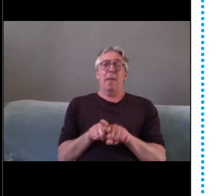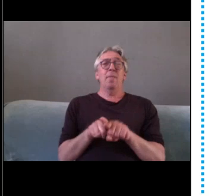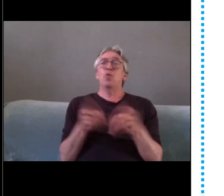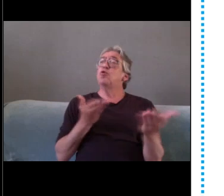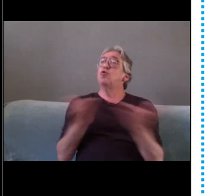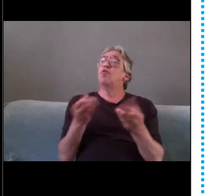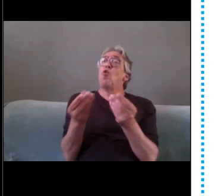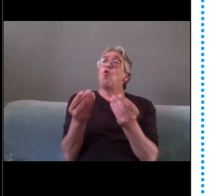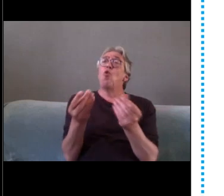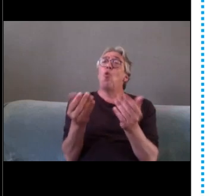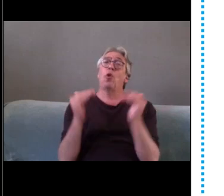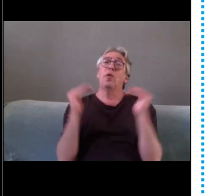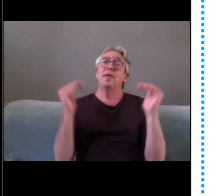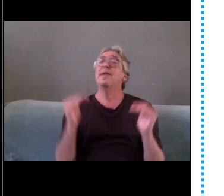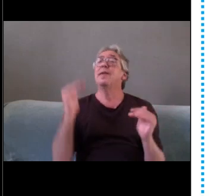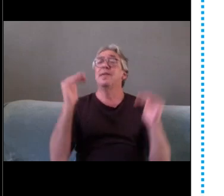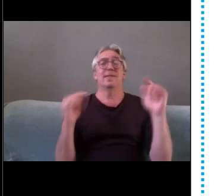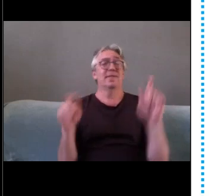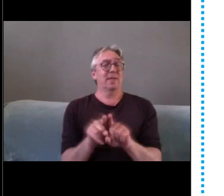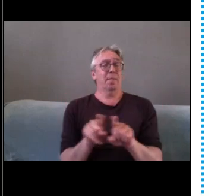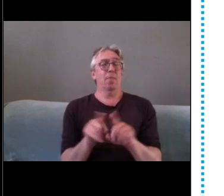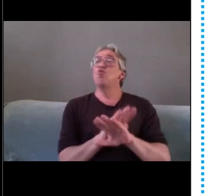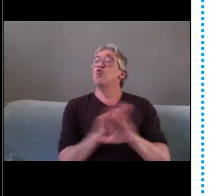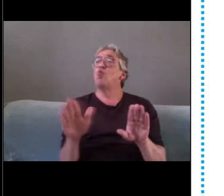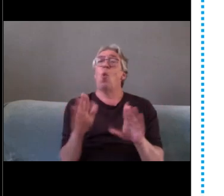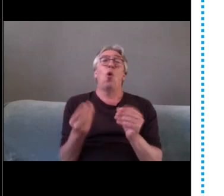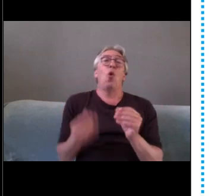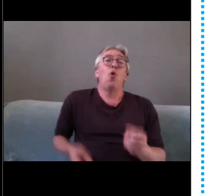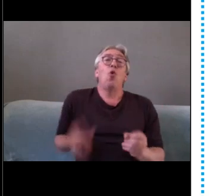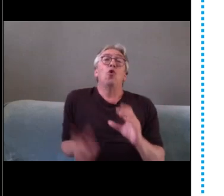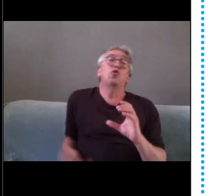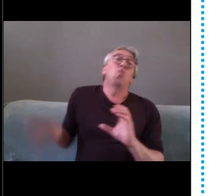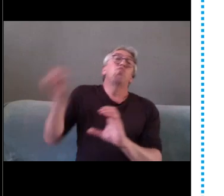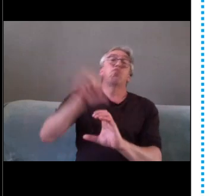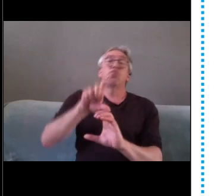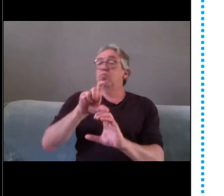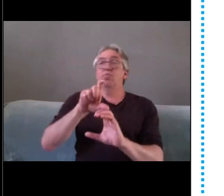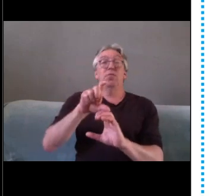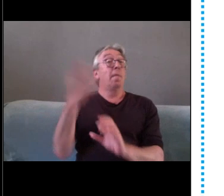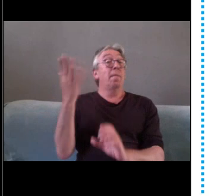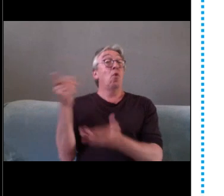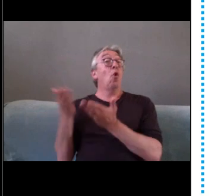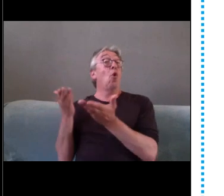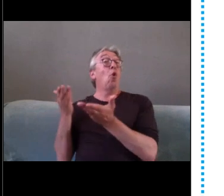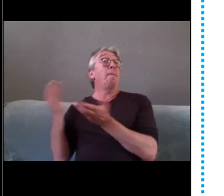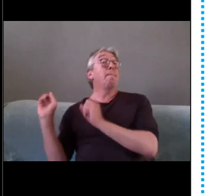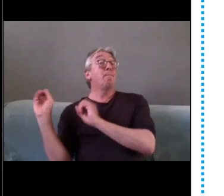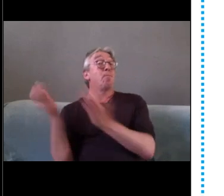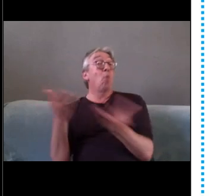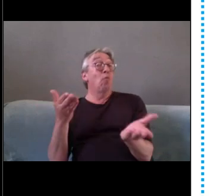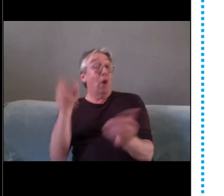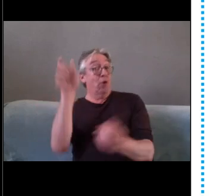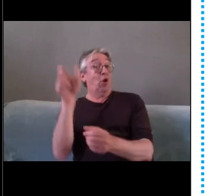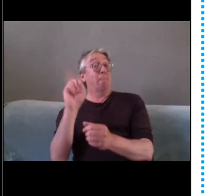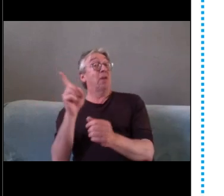irrespective of any additional costs the provider might have to face in order to provide the service in an accessible manner.